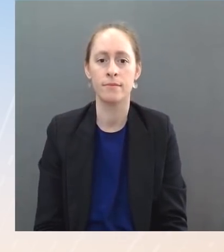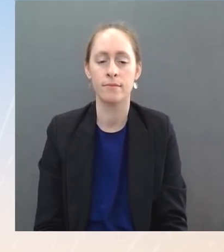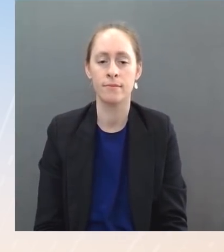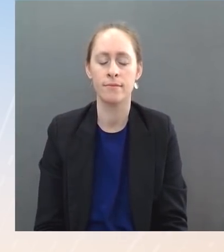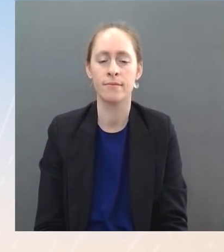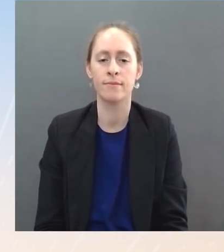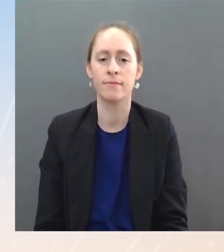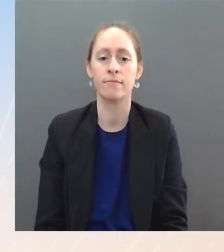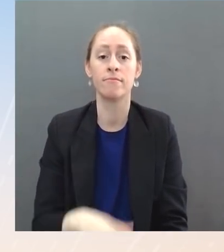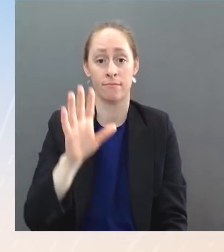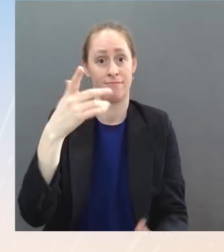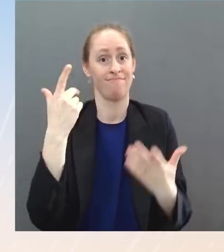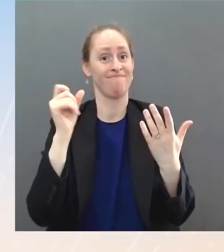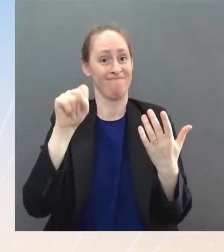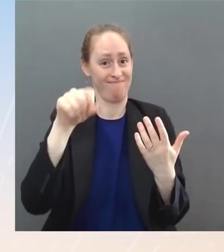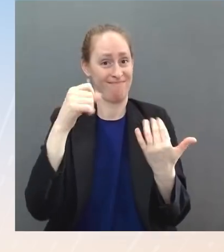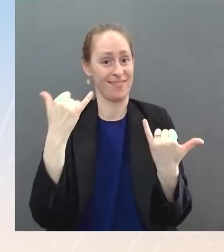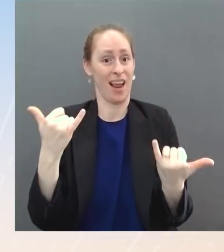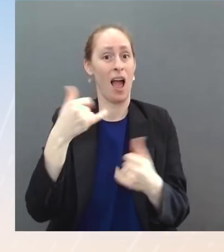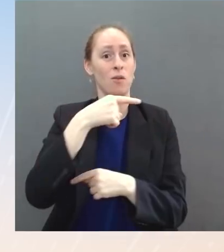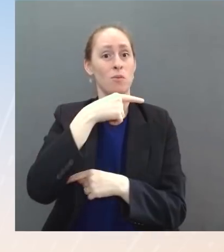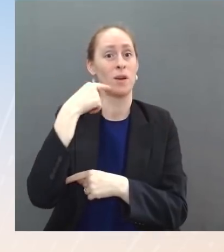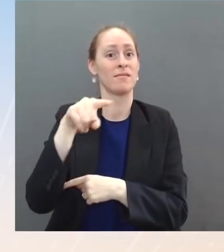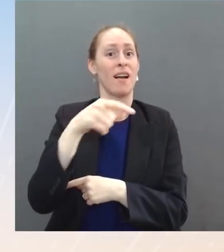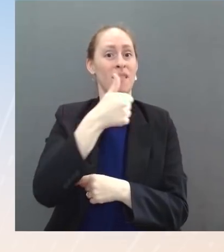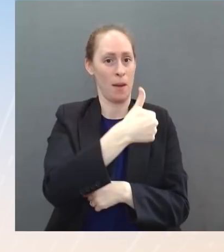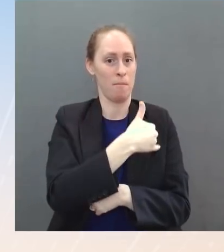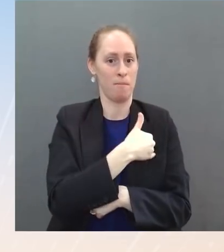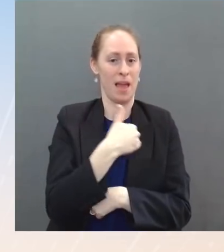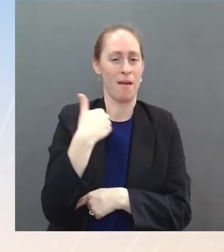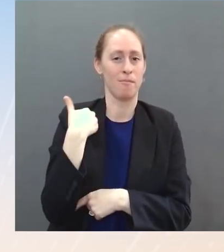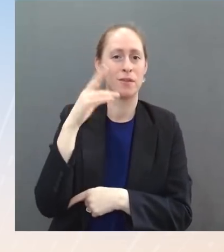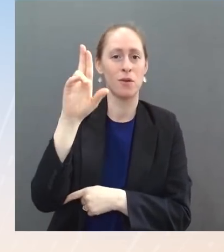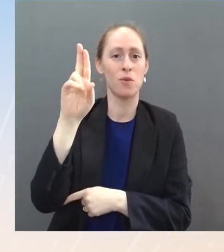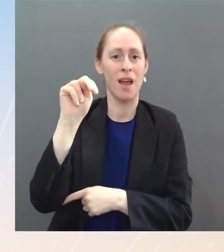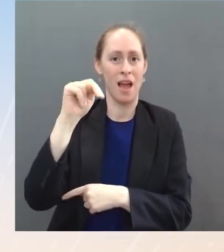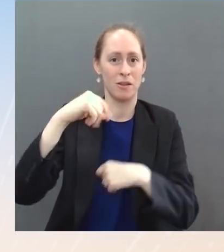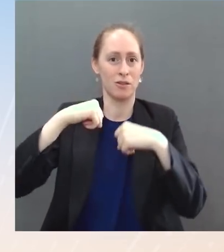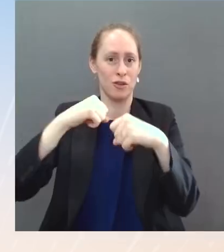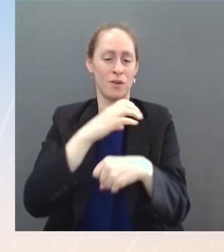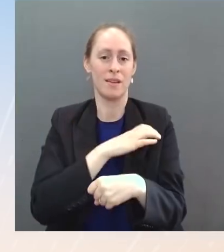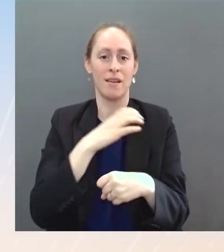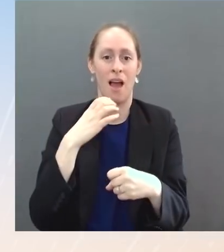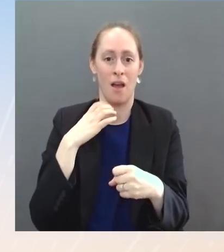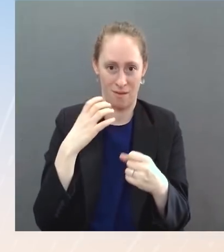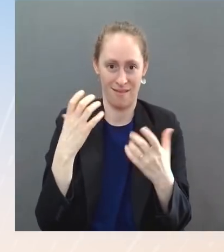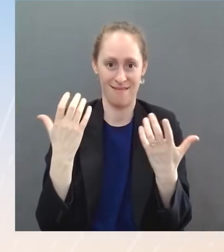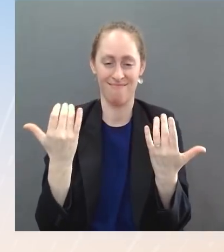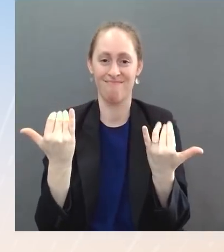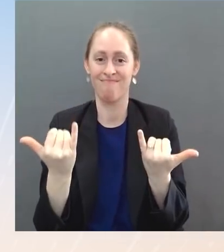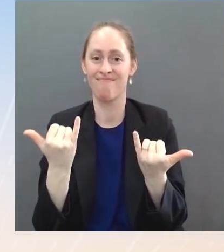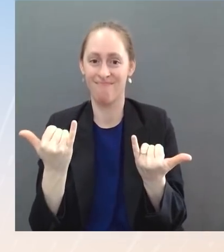that they would not attempt to exercise their veto to block something. But there have been creative solutions to the question of accountability in the past,